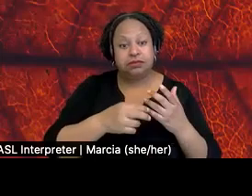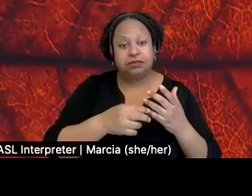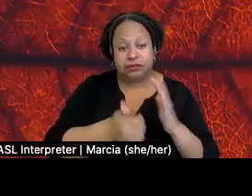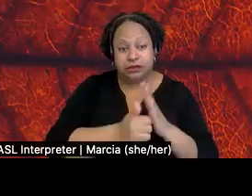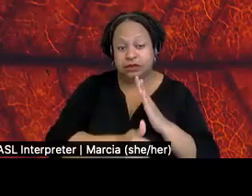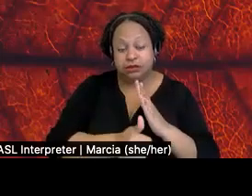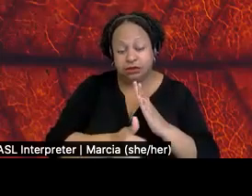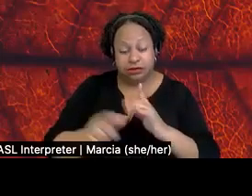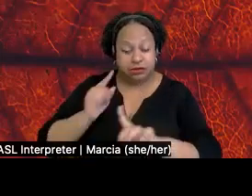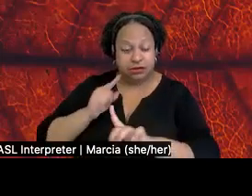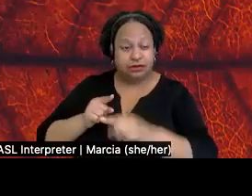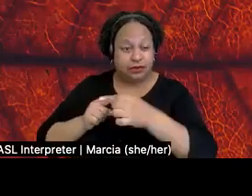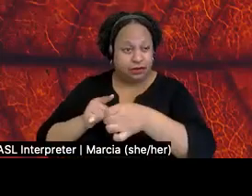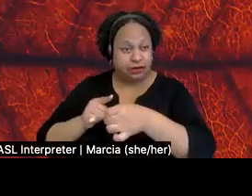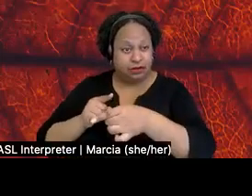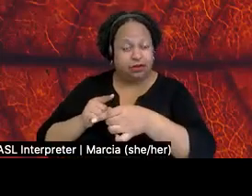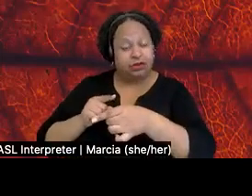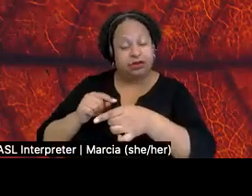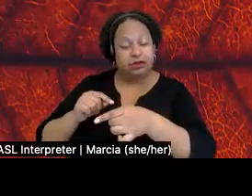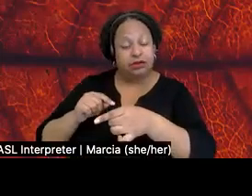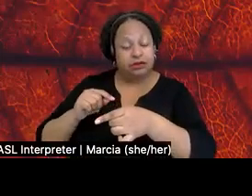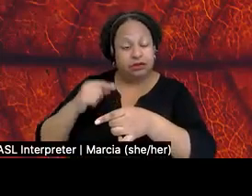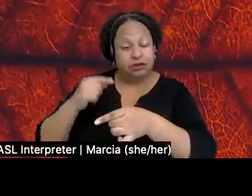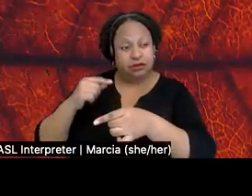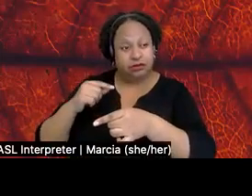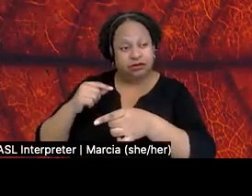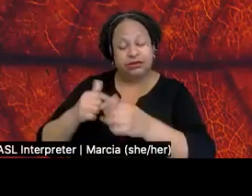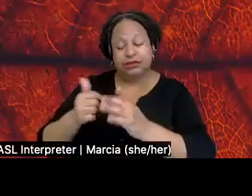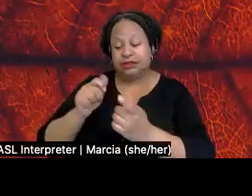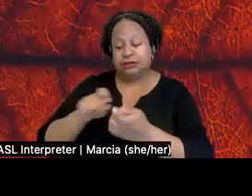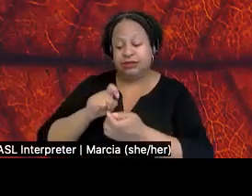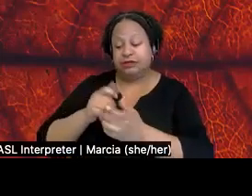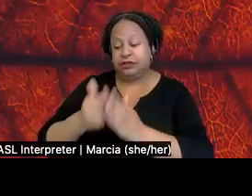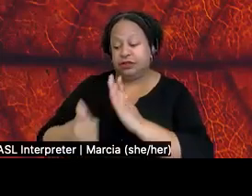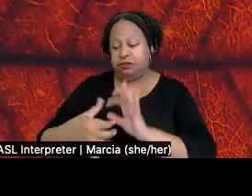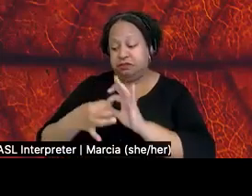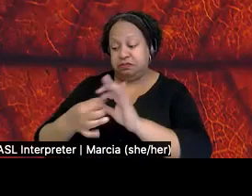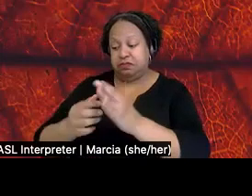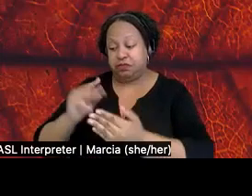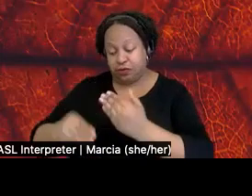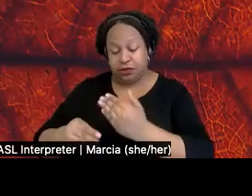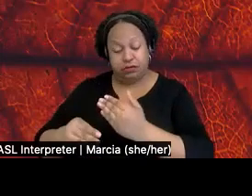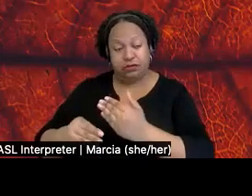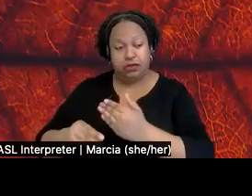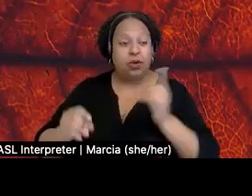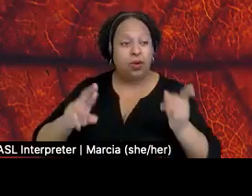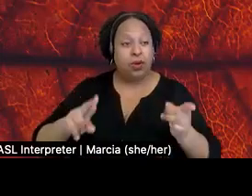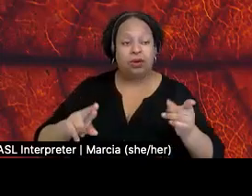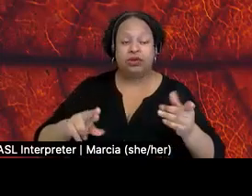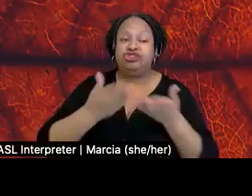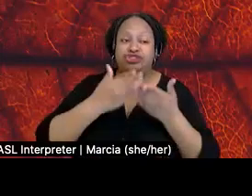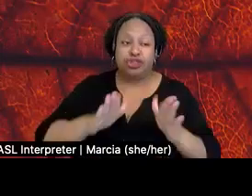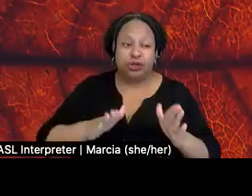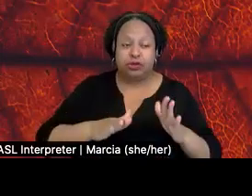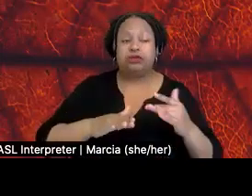Is there an idea that the student has interpersonal social problems that